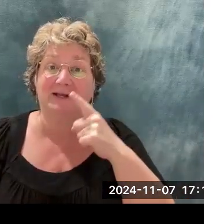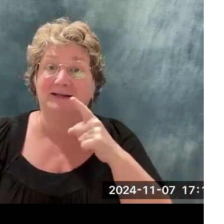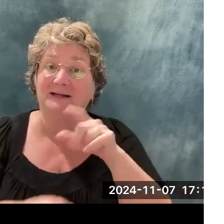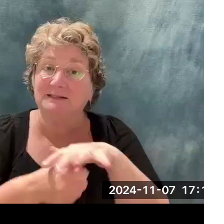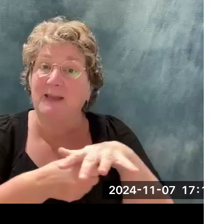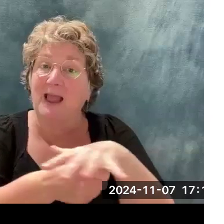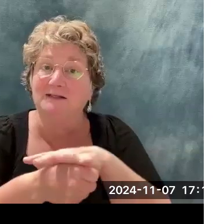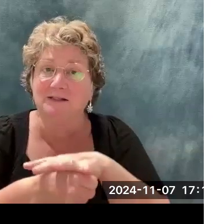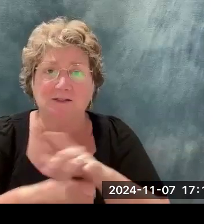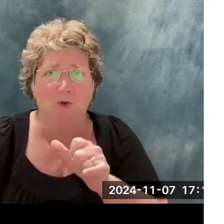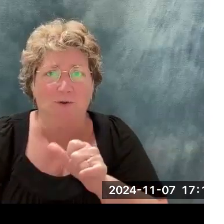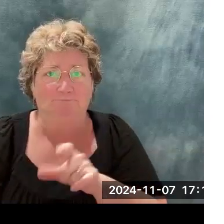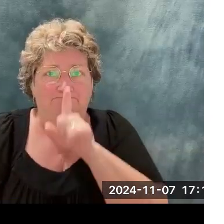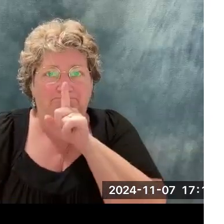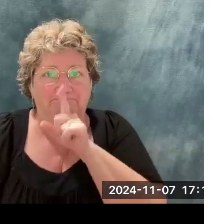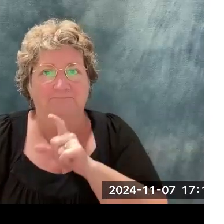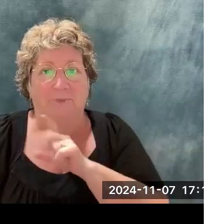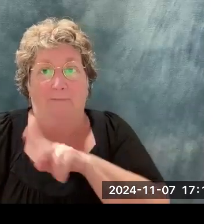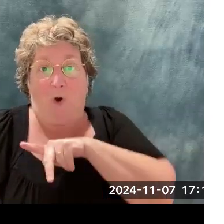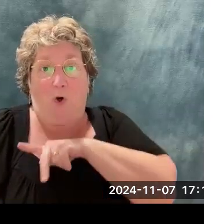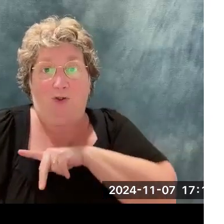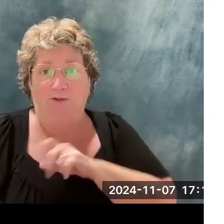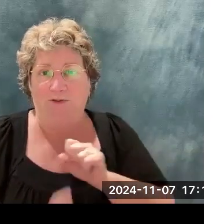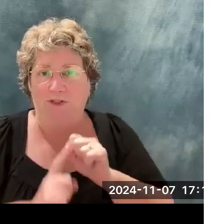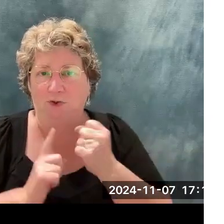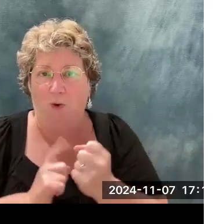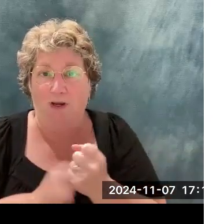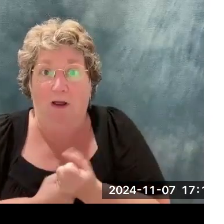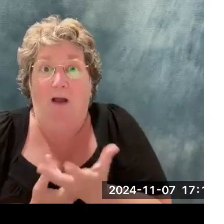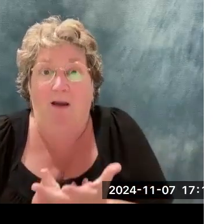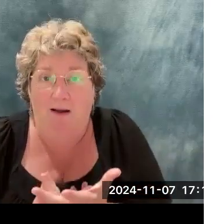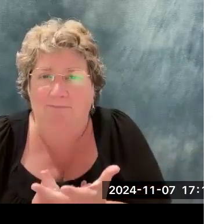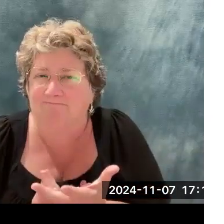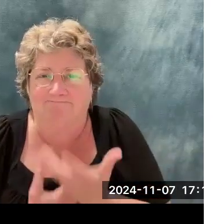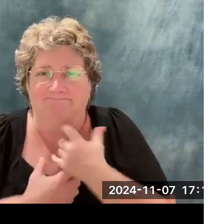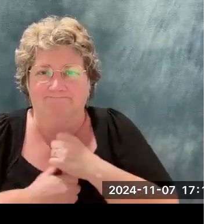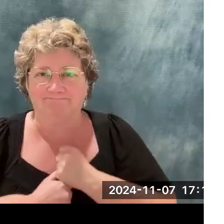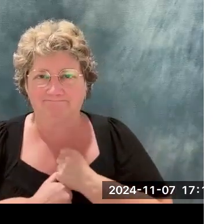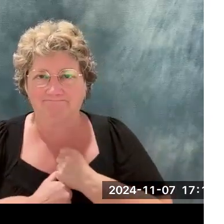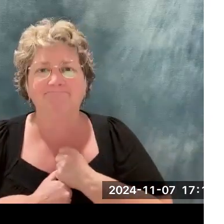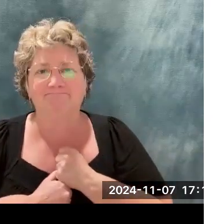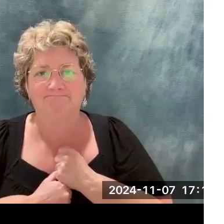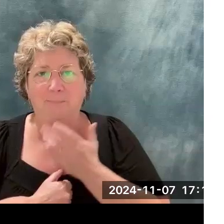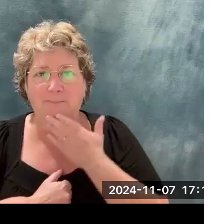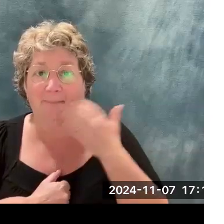from sharing any personal situations, and understand that if you have any immediate